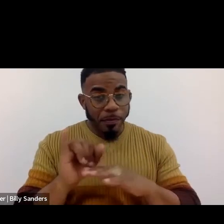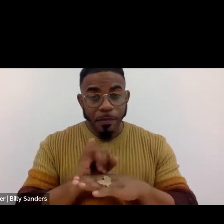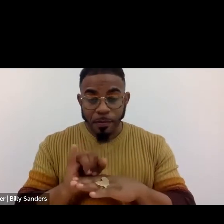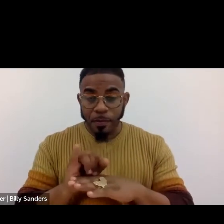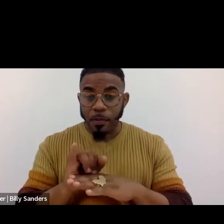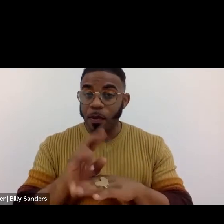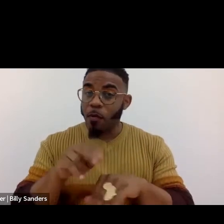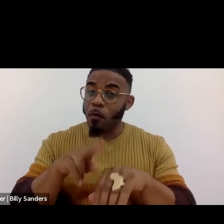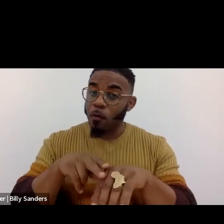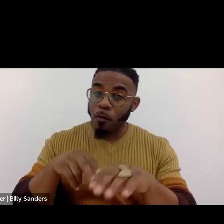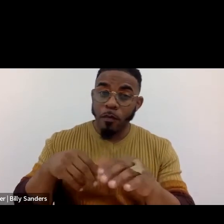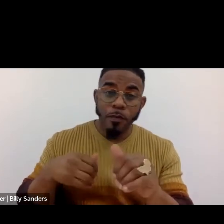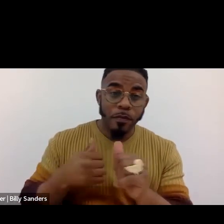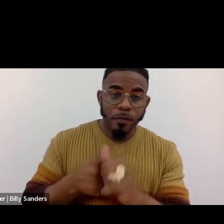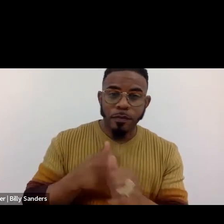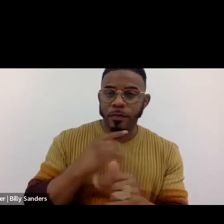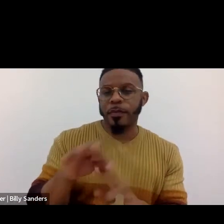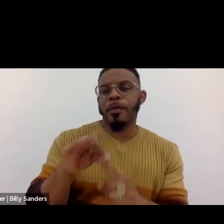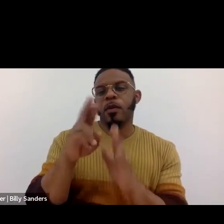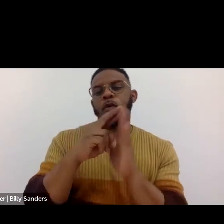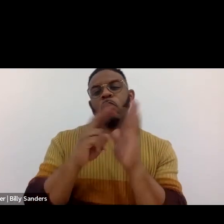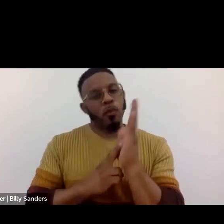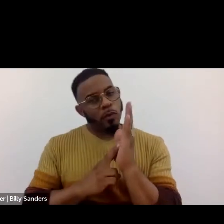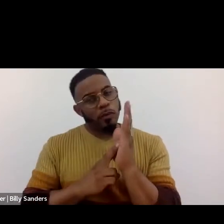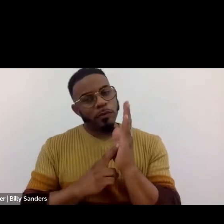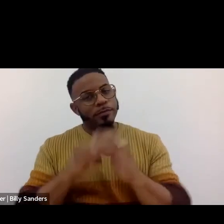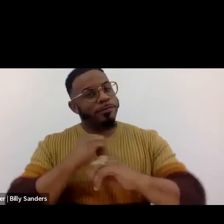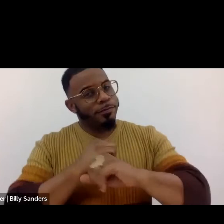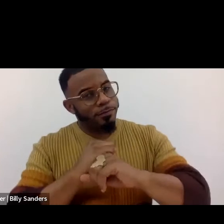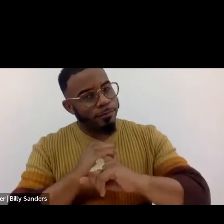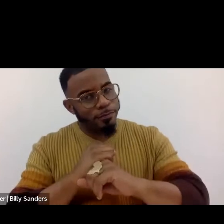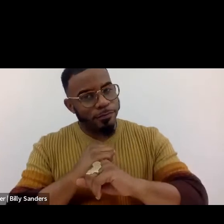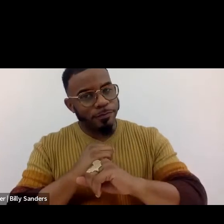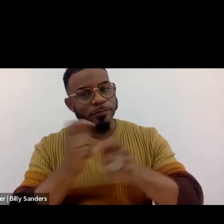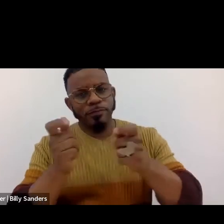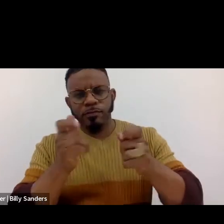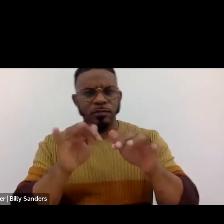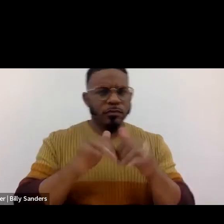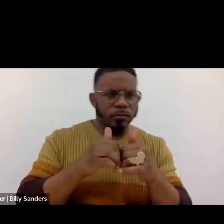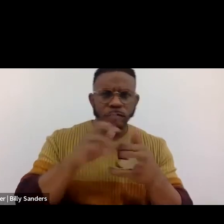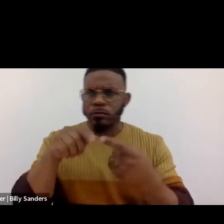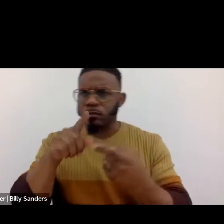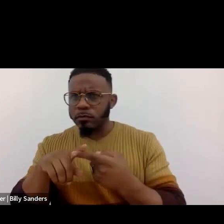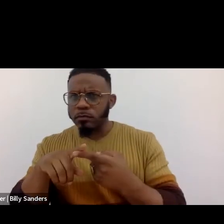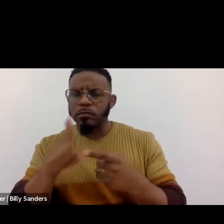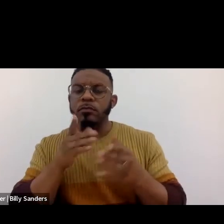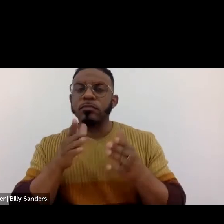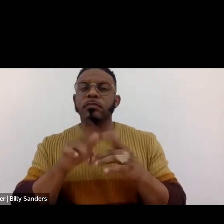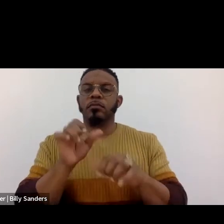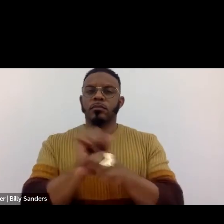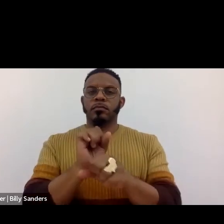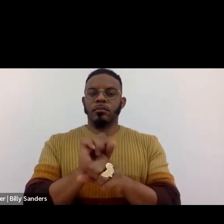And accordingly, there are special rules and protections governing how and when they are allowed to work.